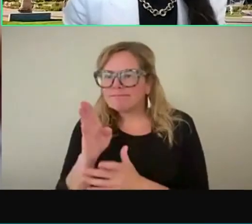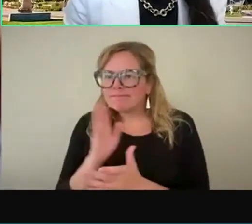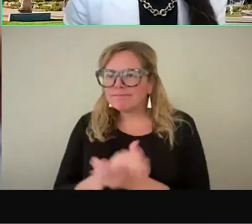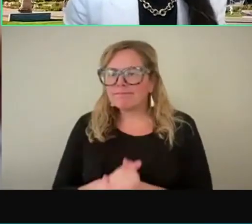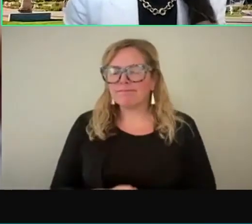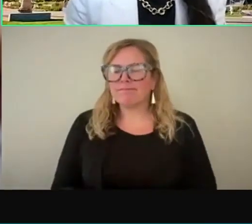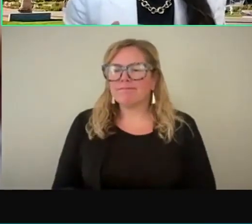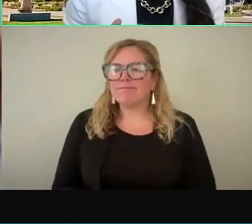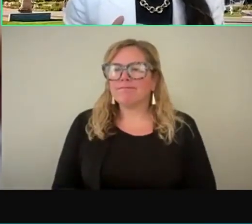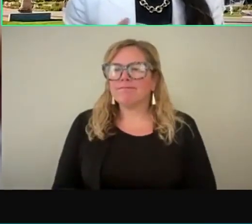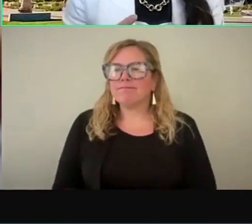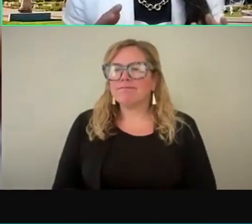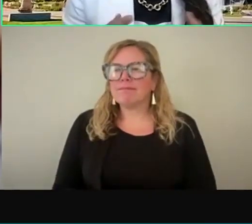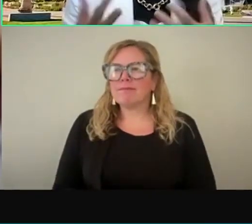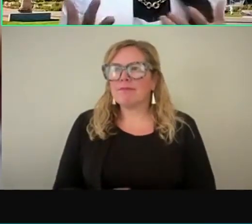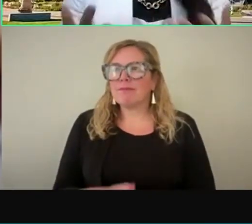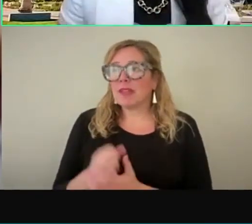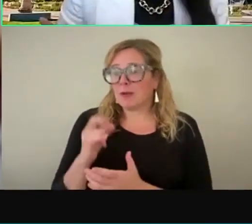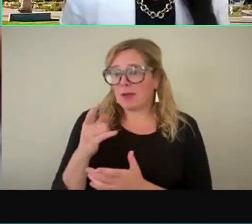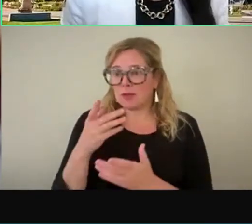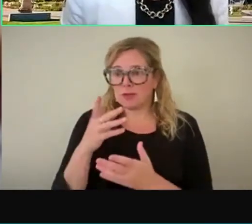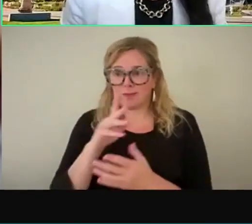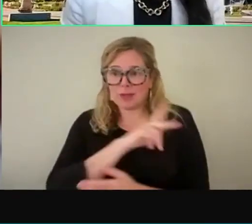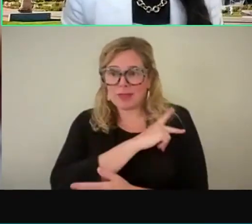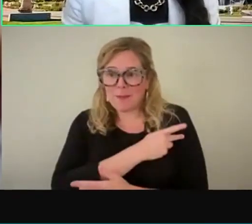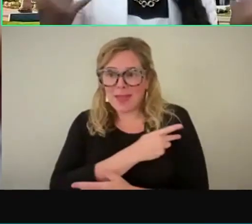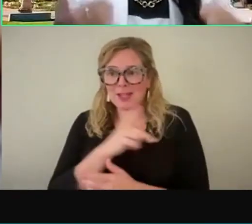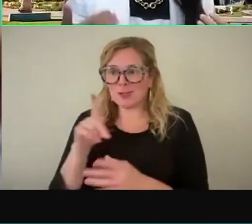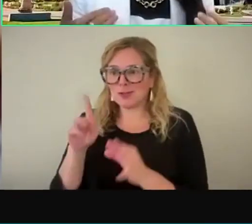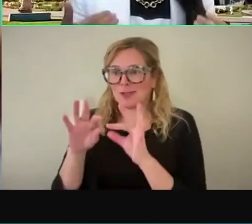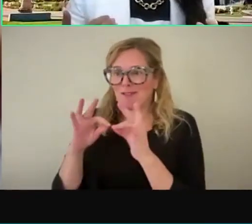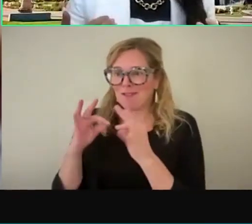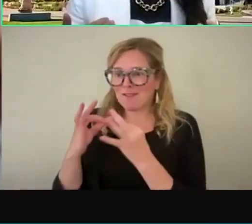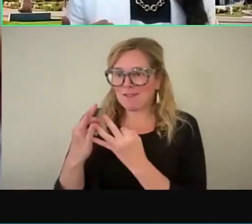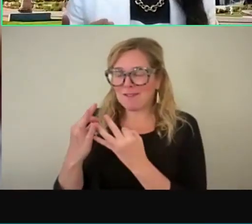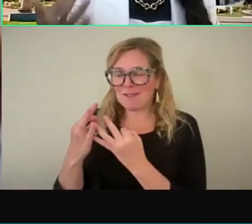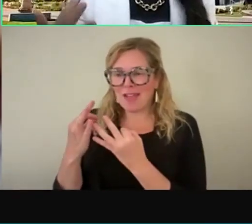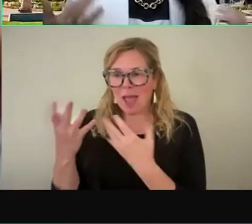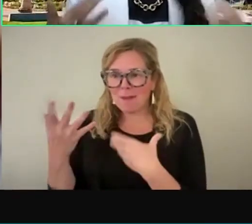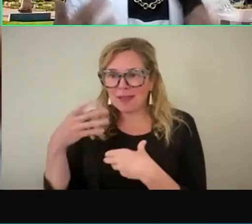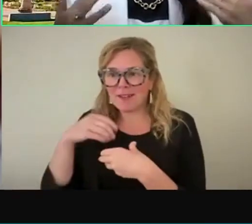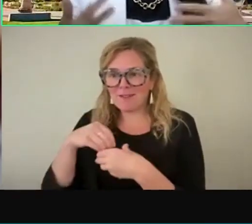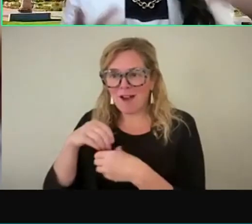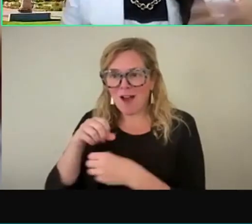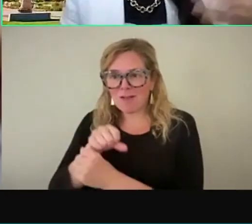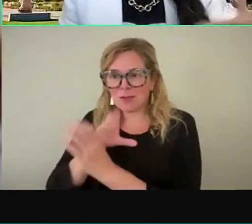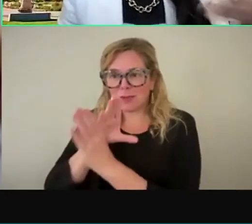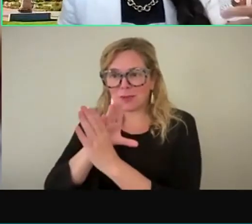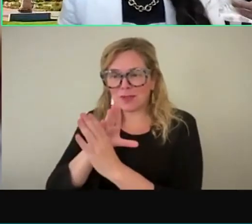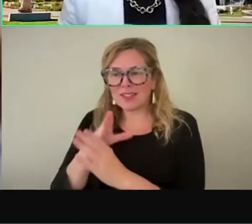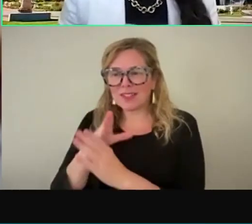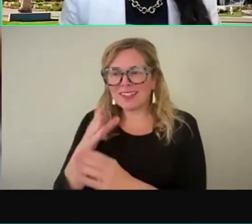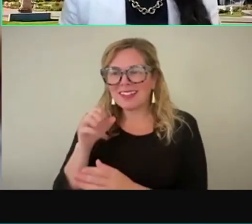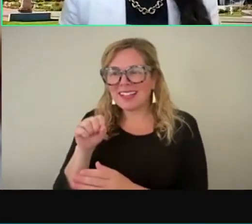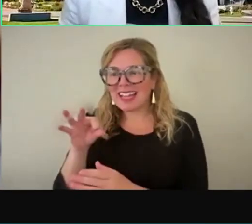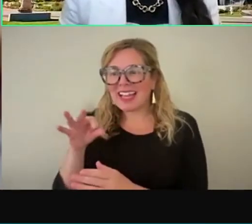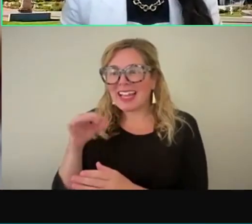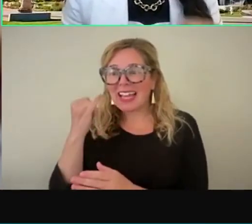present. I often say jokingly, if I forget, I may not remember that I forgot. So we're just